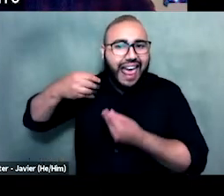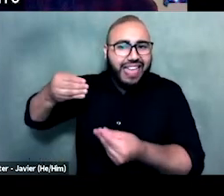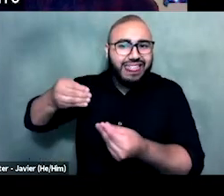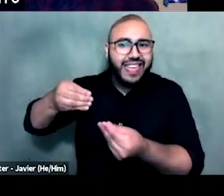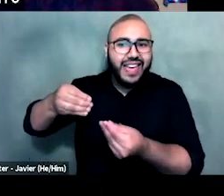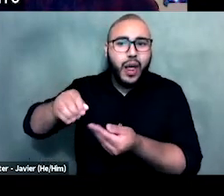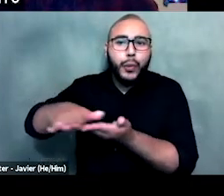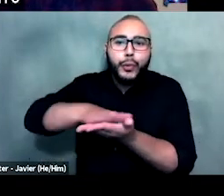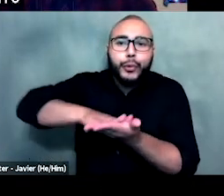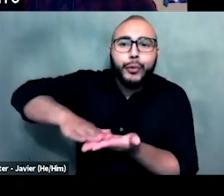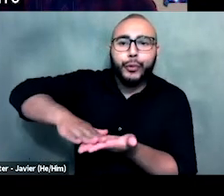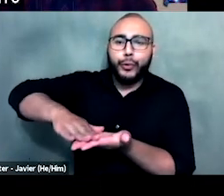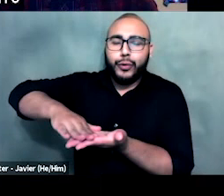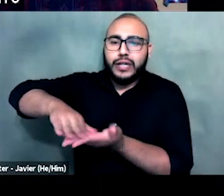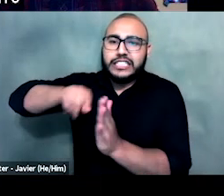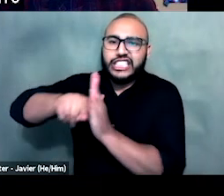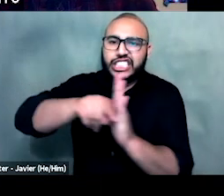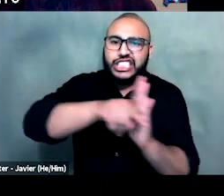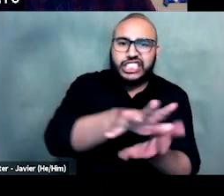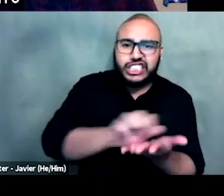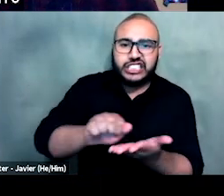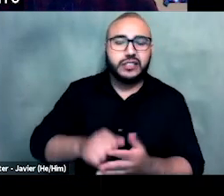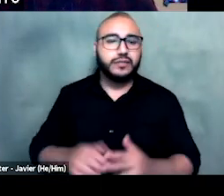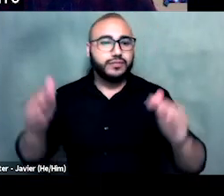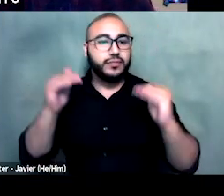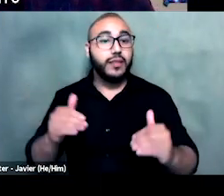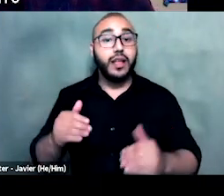have the boarding school system, which I'm going to talk about here in a second. You